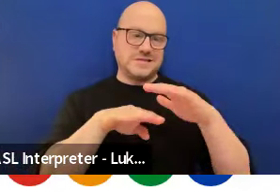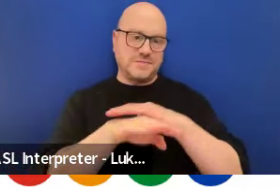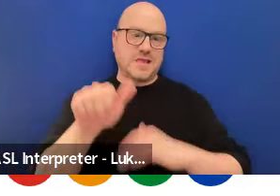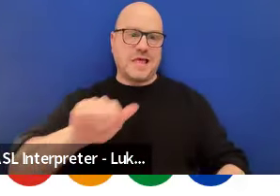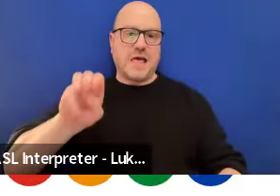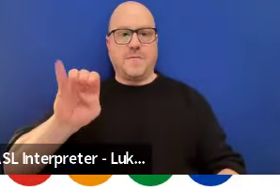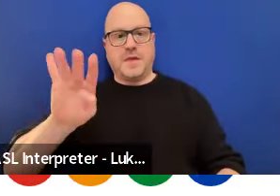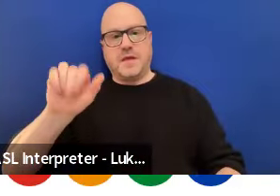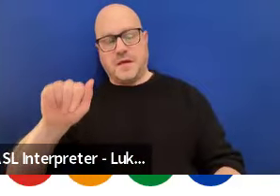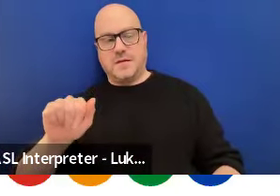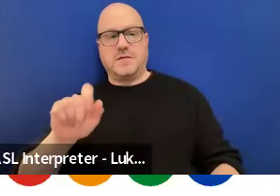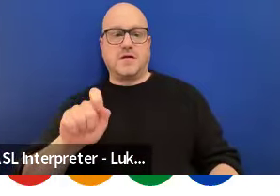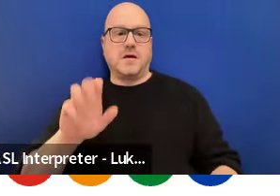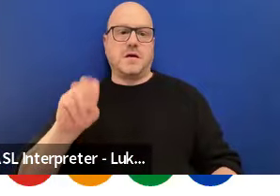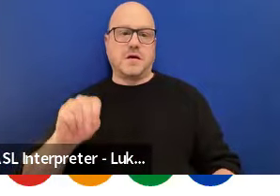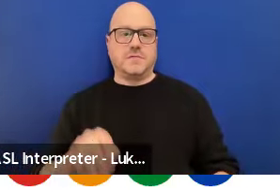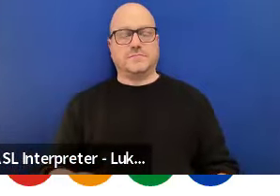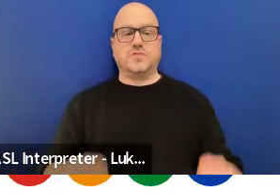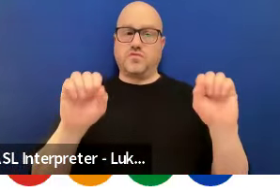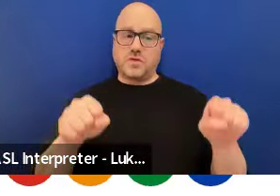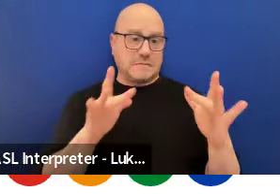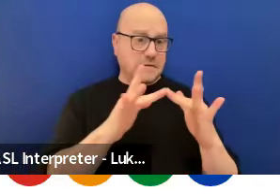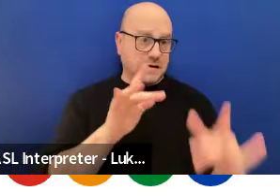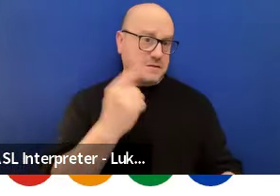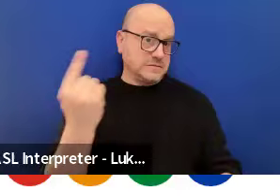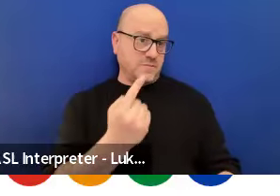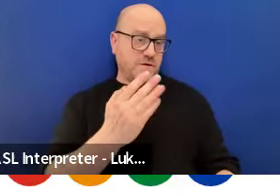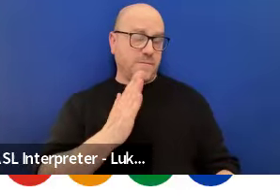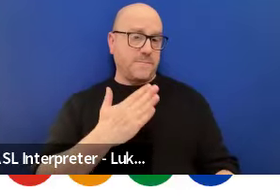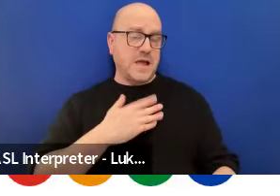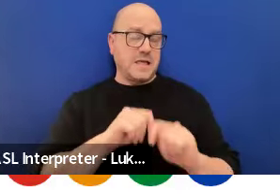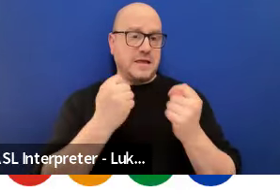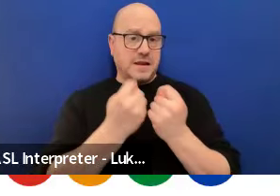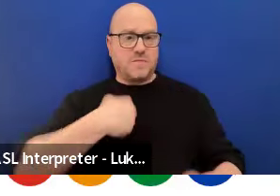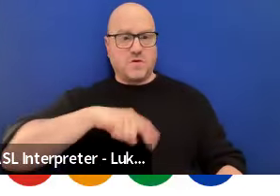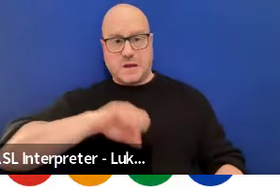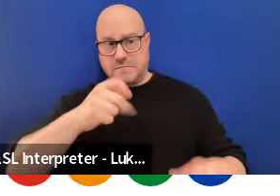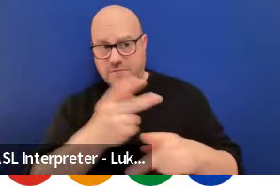COM/ACCESSIBILITY. AND YOU CAN TALK WITH A MEMBER